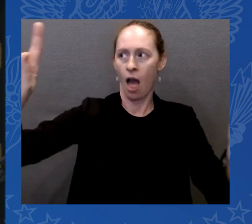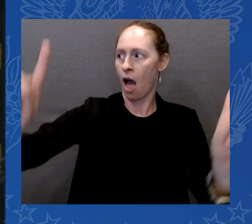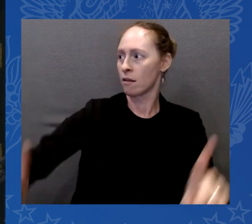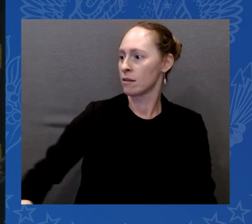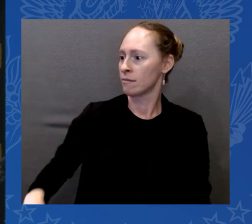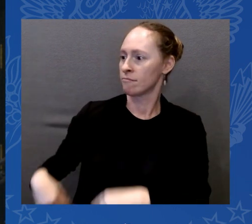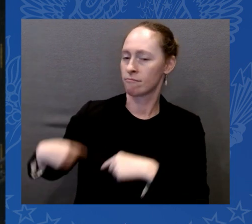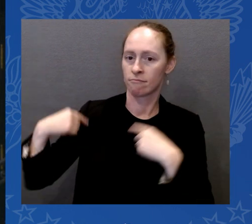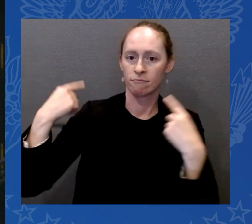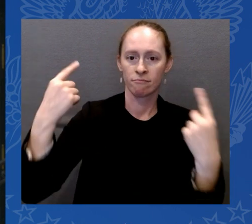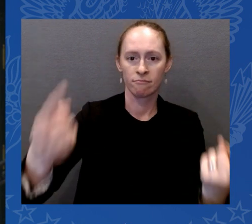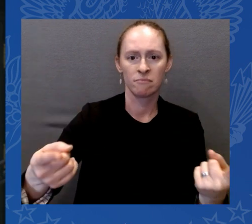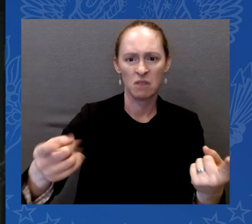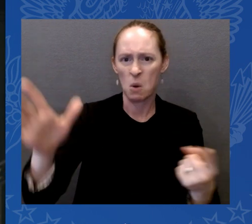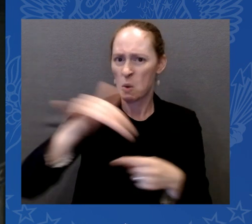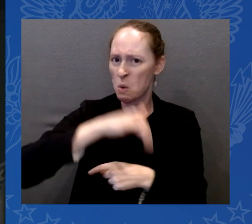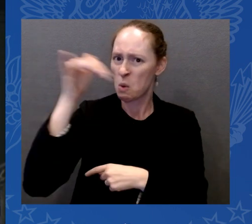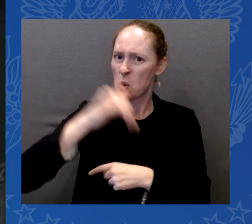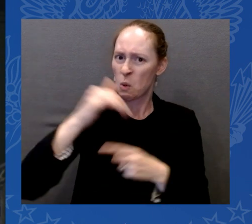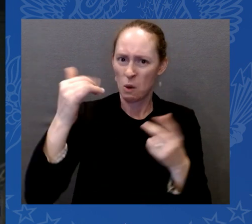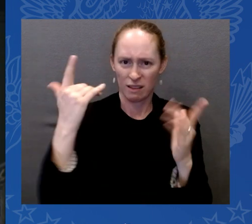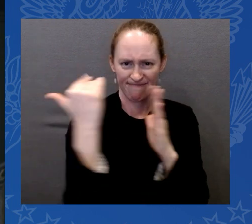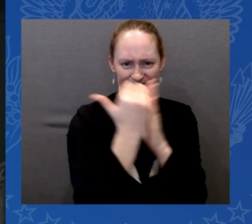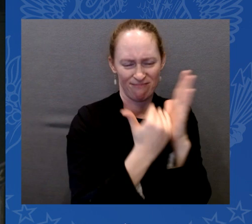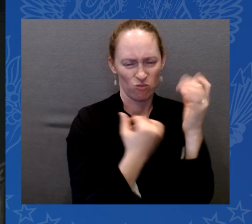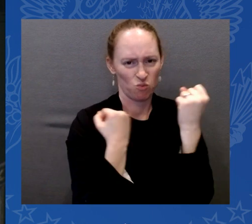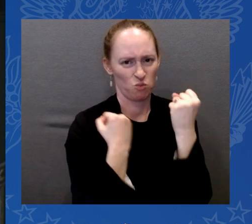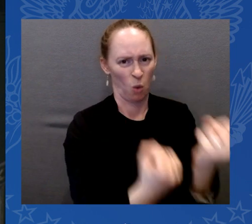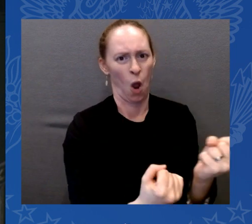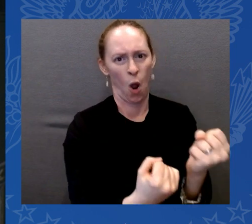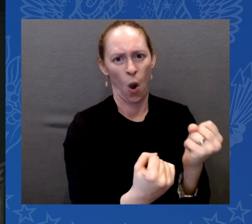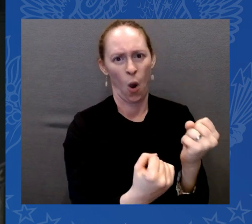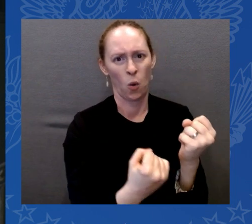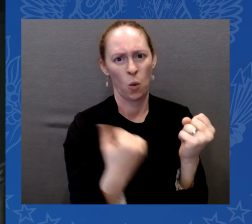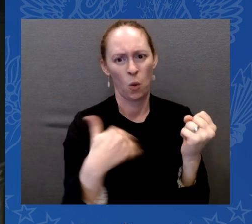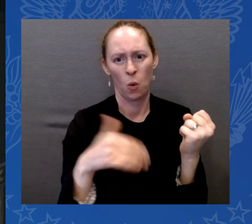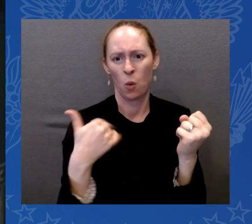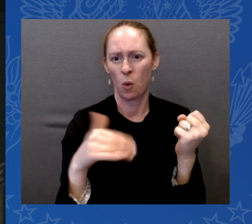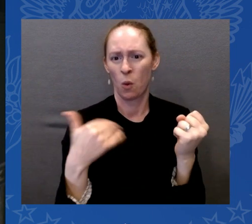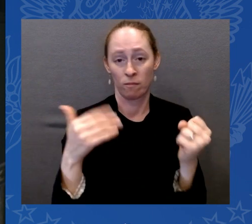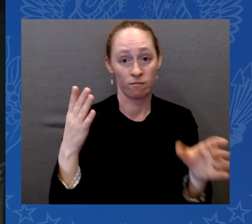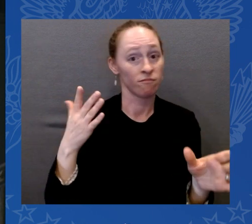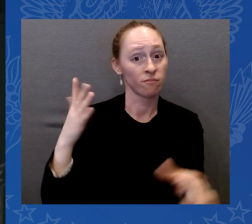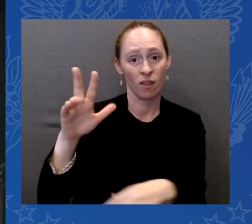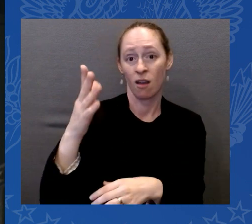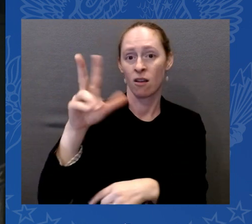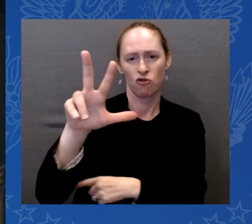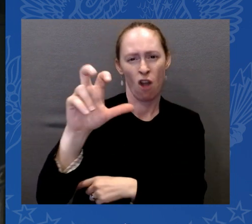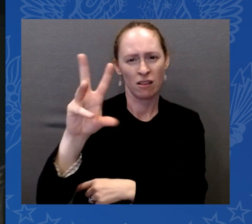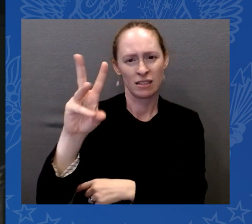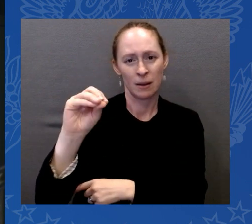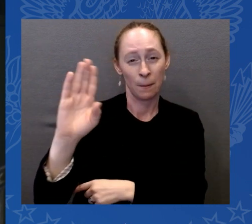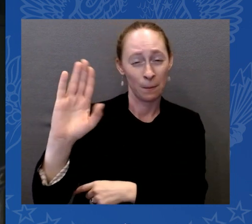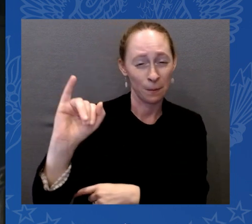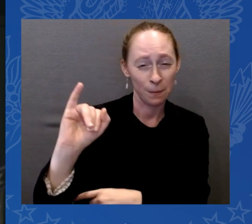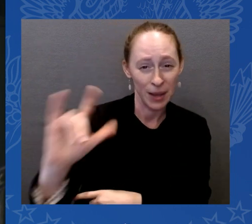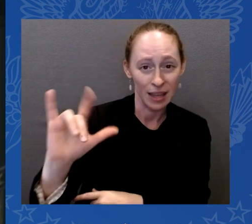Folks, it offers working families thousands of dollars in energy savings with tax credits